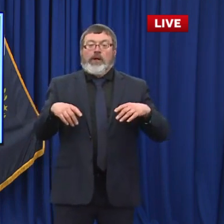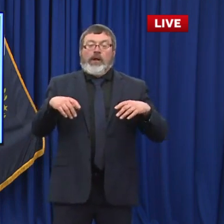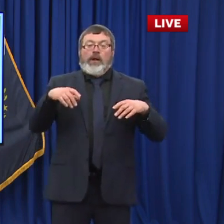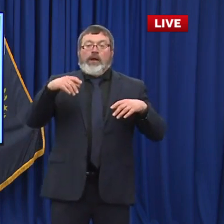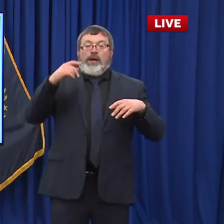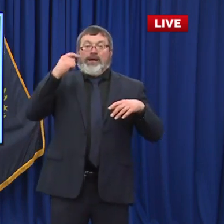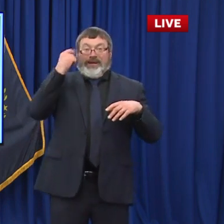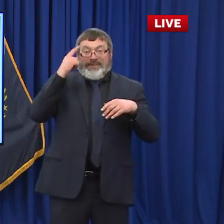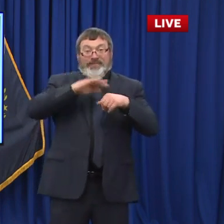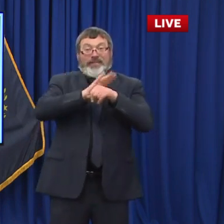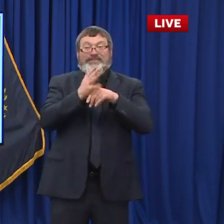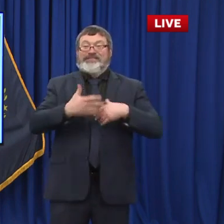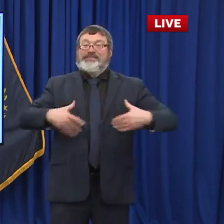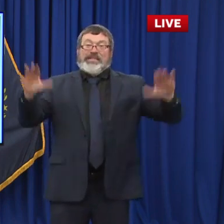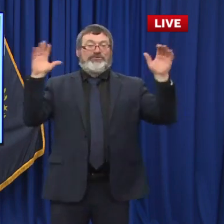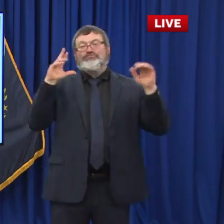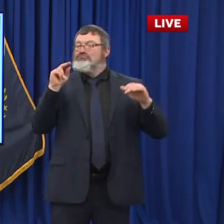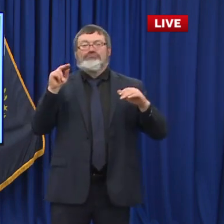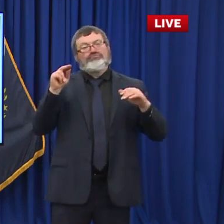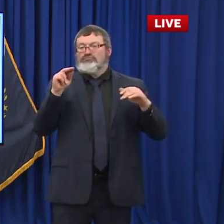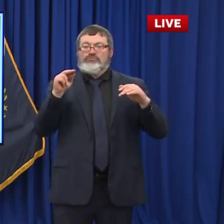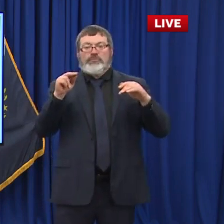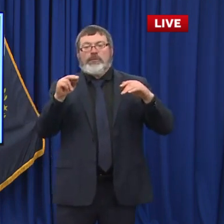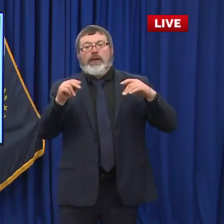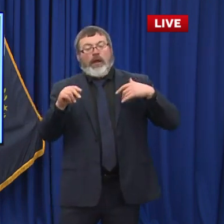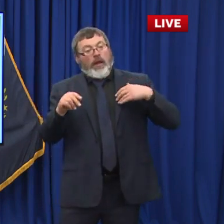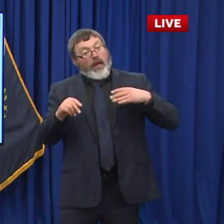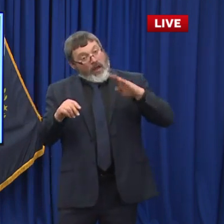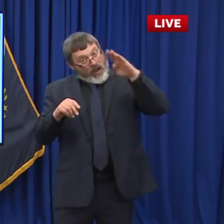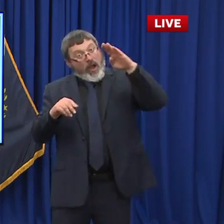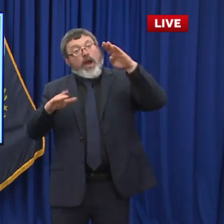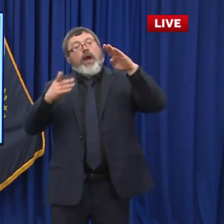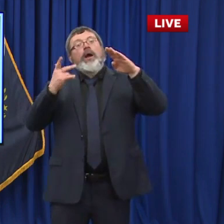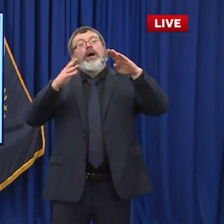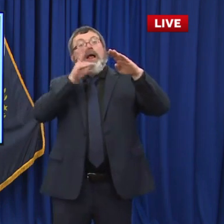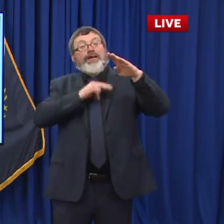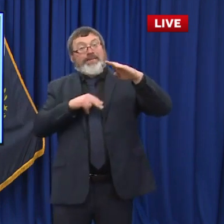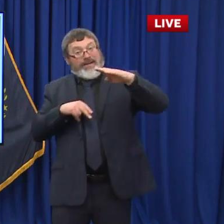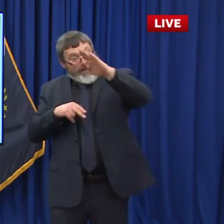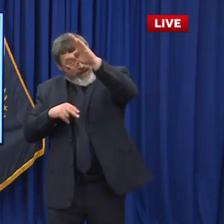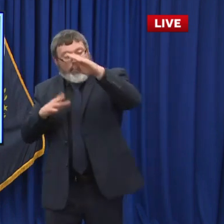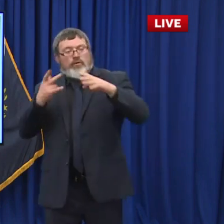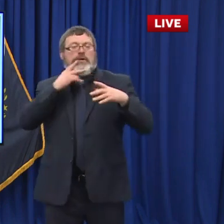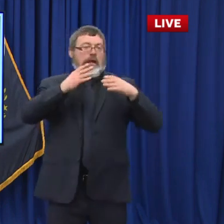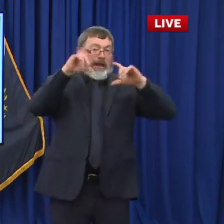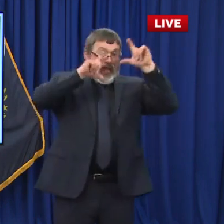I’LL JUST TELL TALE SIGNS THAT WE GOT A LONG WAY TO GO. WE HAVE TO STAY DISCIPLINED FOR QUITE SOME MONTHS AHEAD.